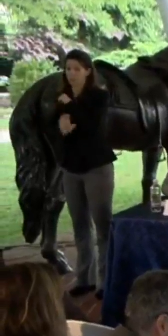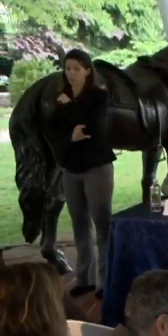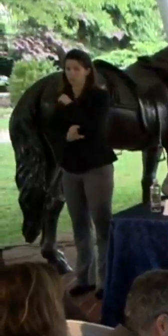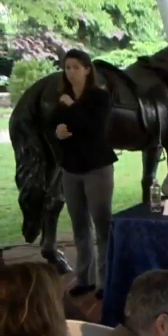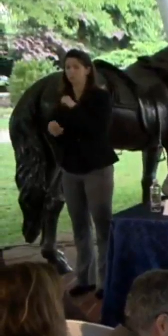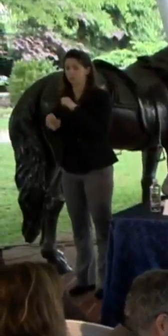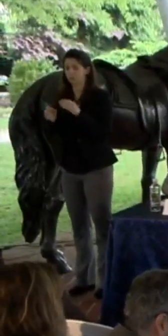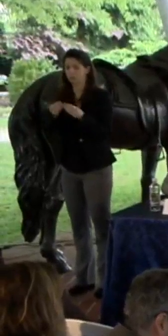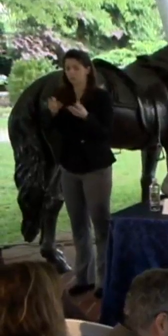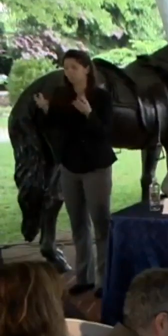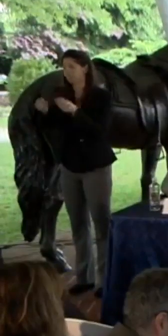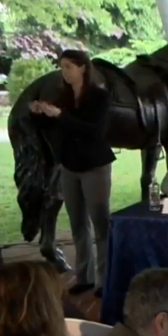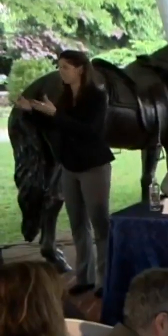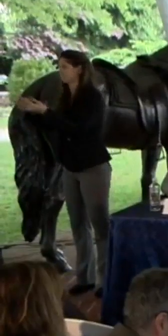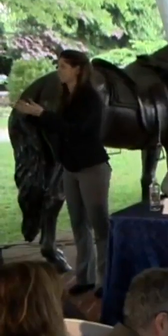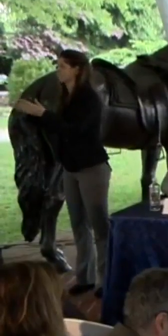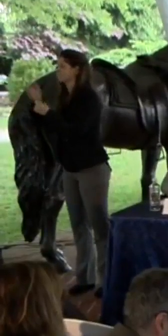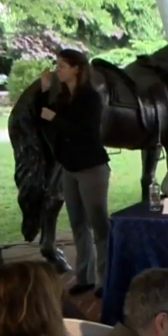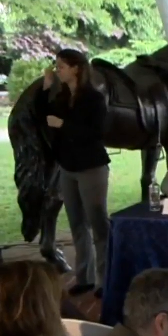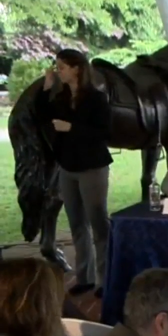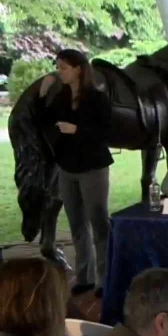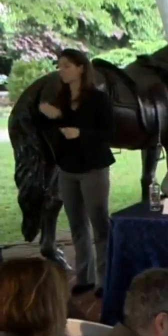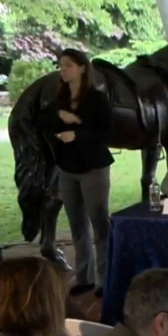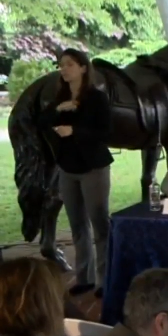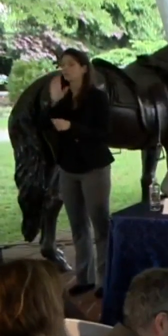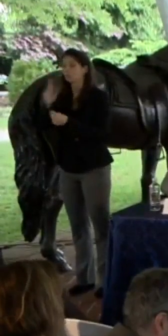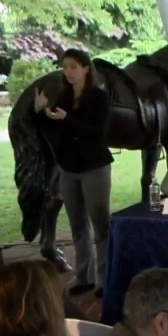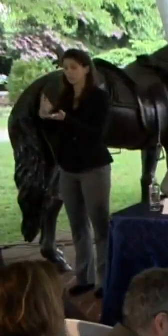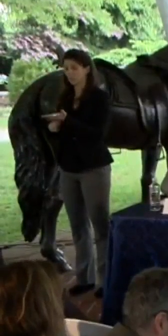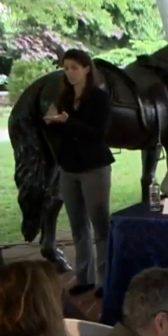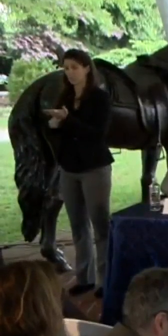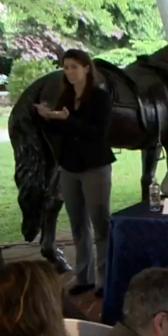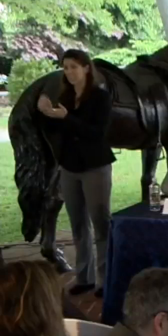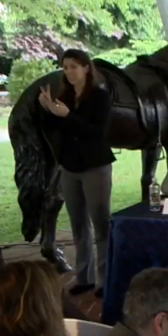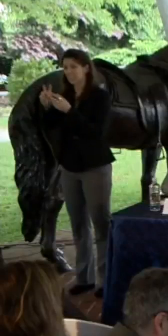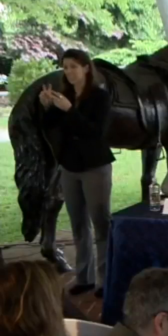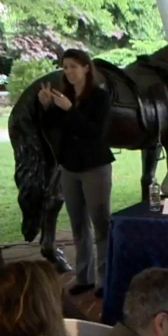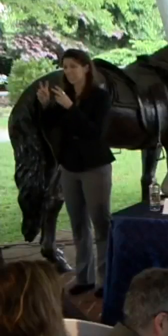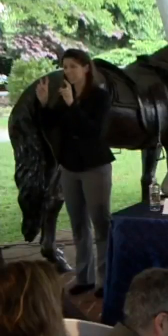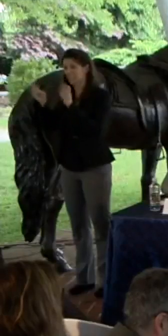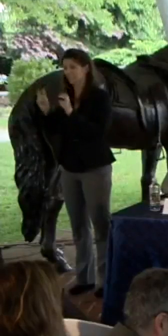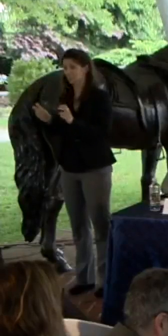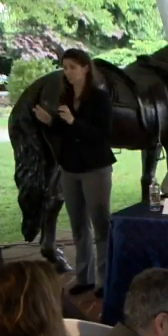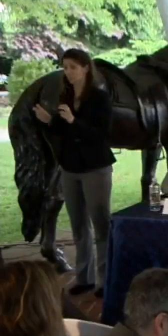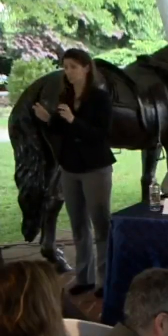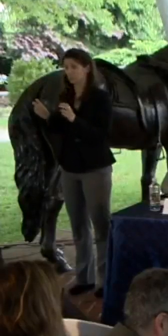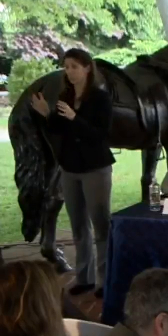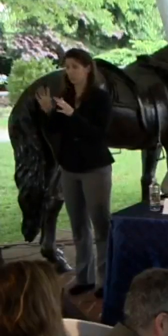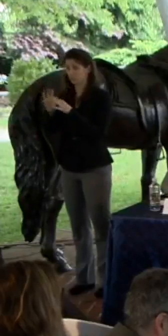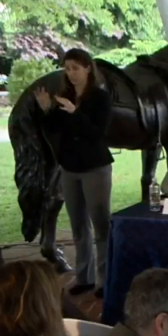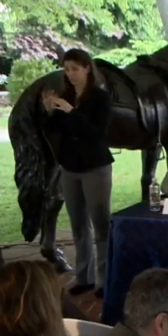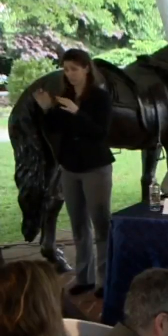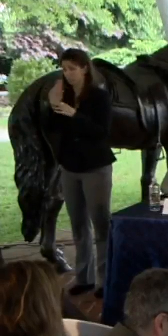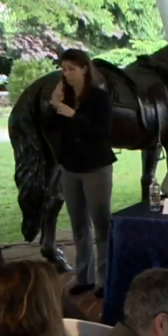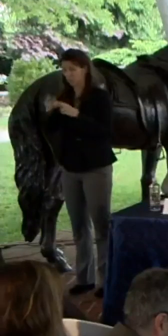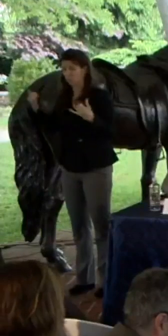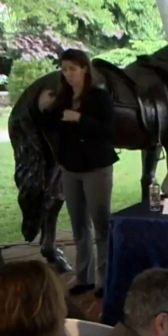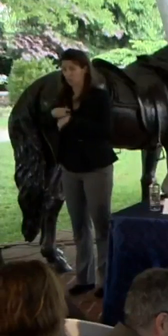ARE GOING TO SUPPLY ALL OF THE LIBRARIES WITH COPIES, AND WE